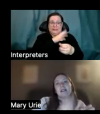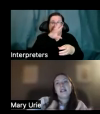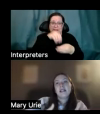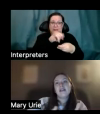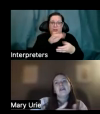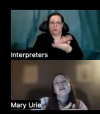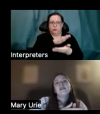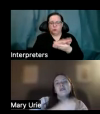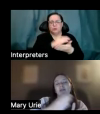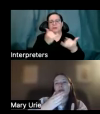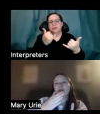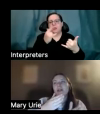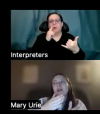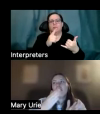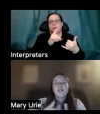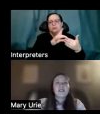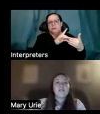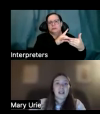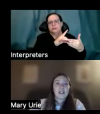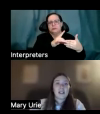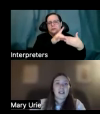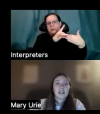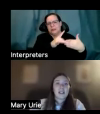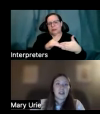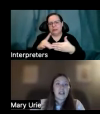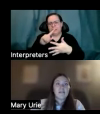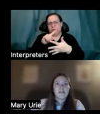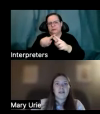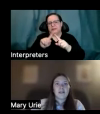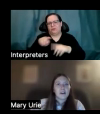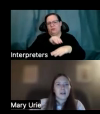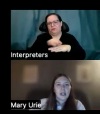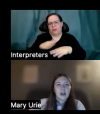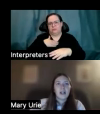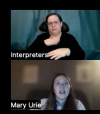leading to all these effects in her life that are hurting her,